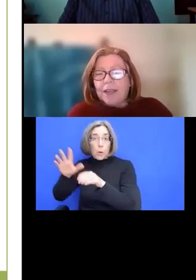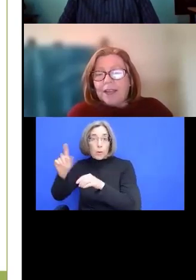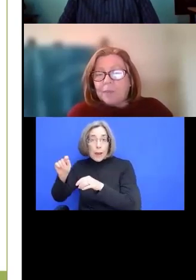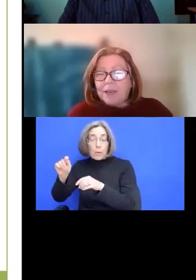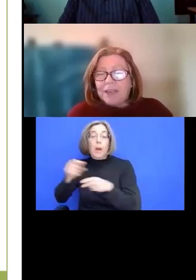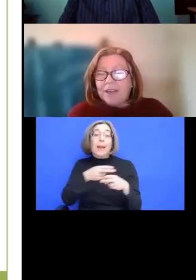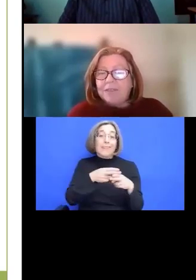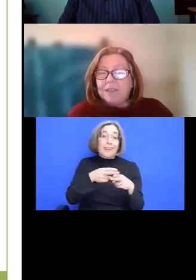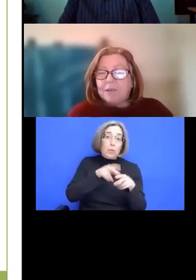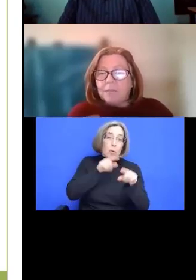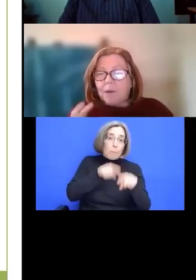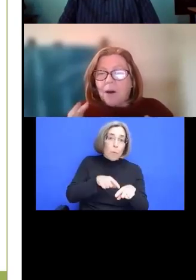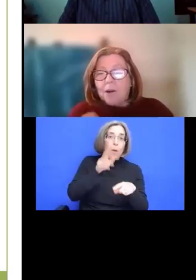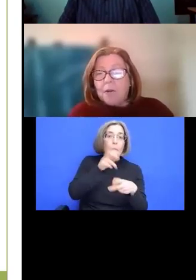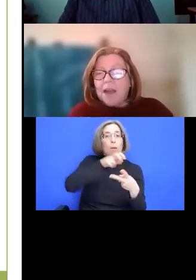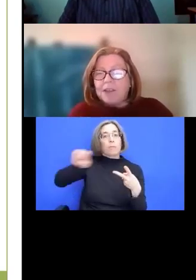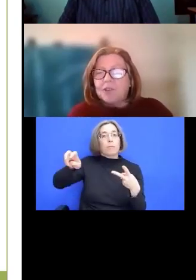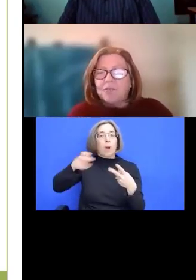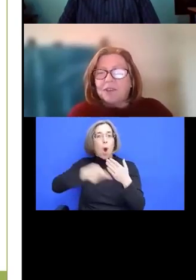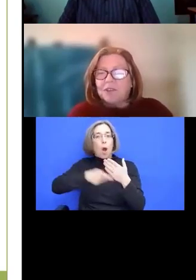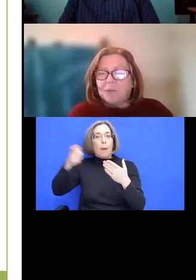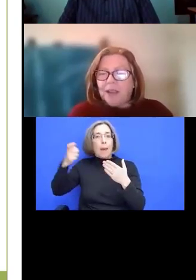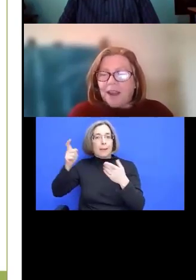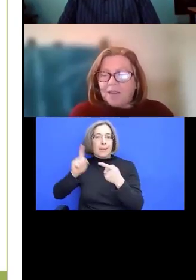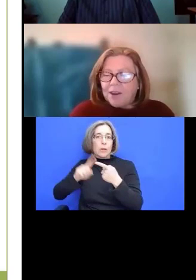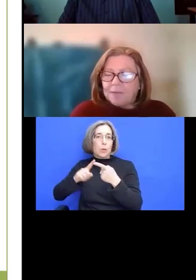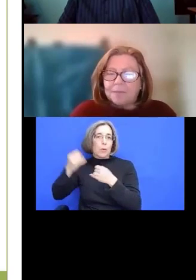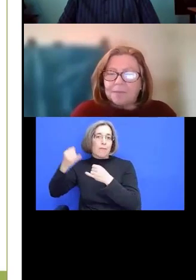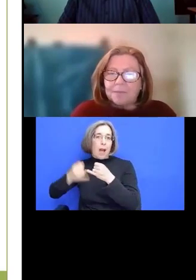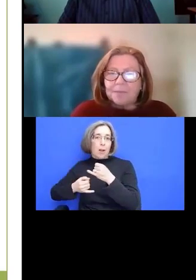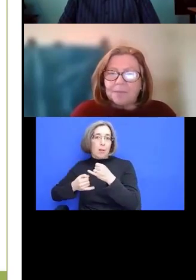It's a pretty nifty little auto-magical feature we have there.